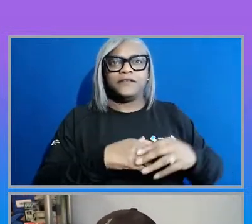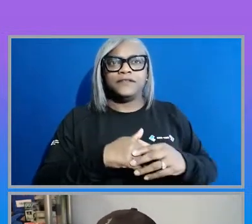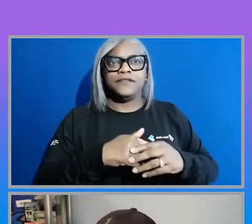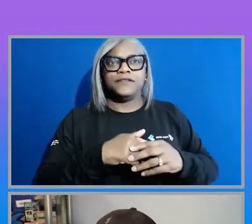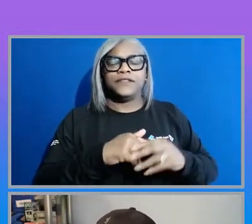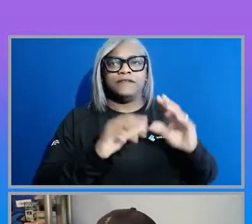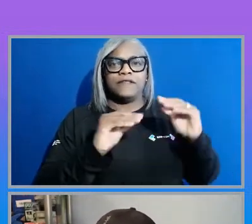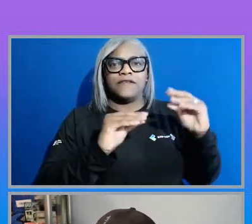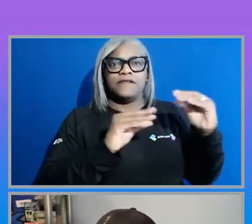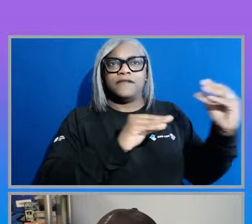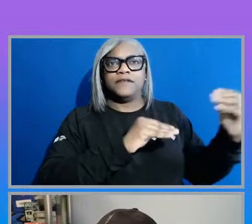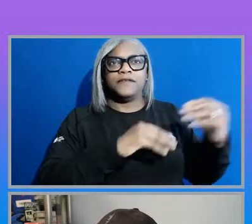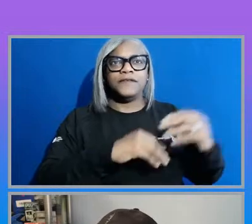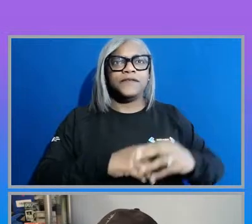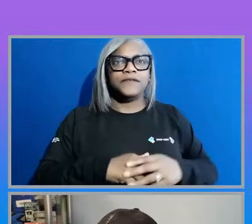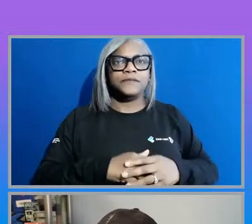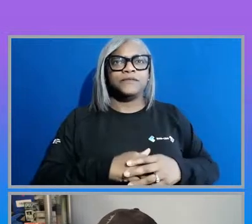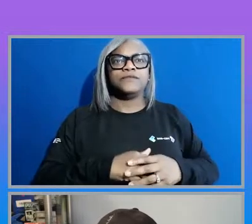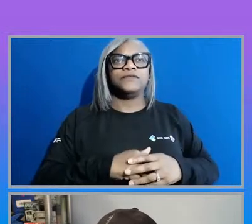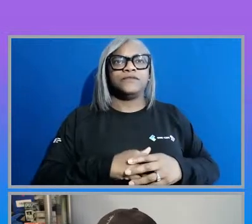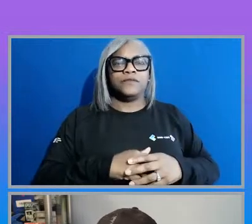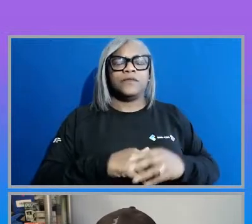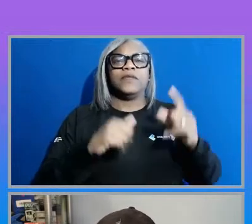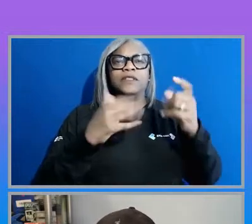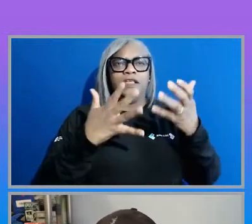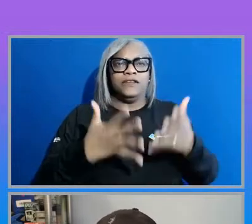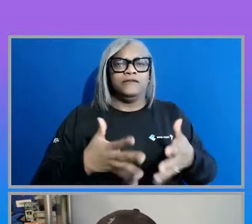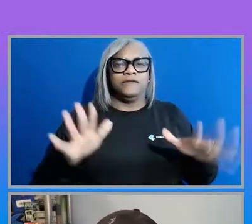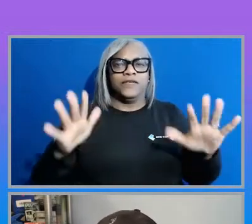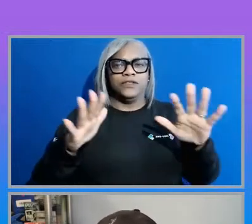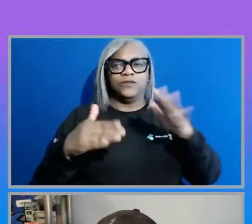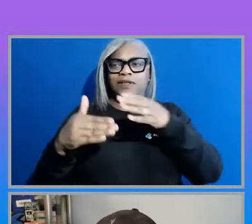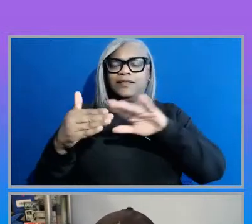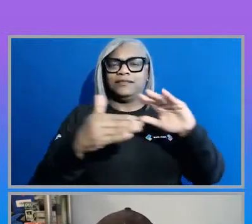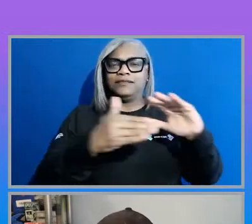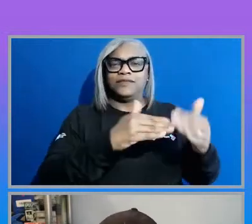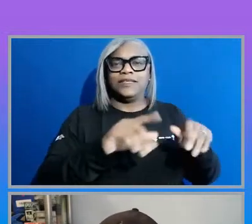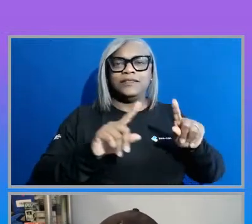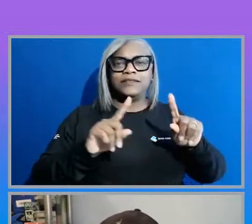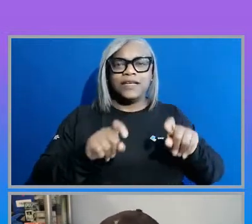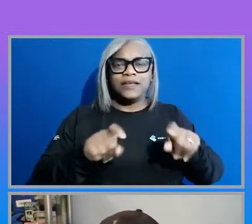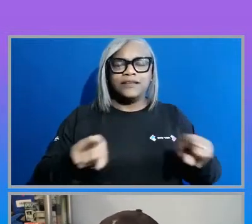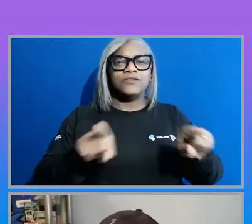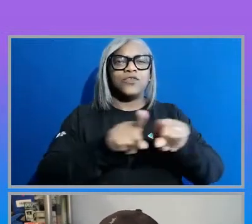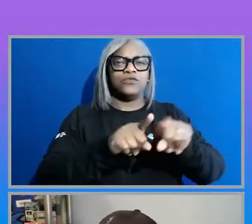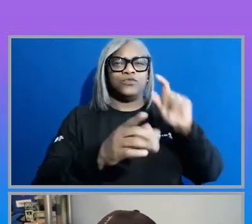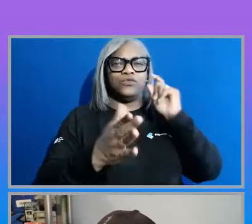And eventually it will get done. With all my end to end tests and